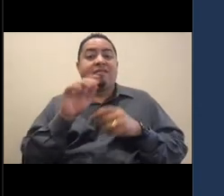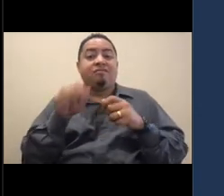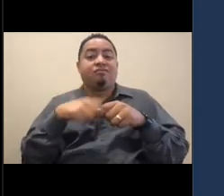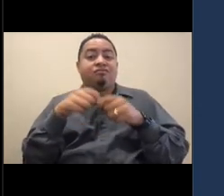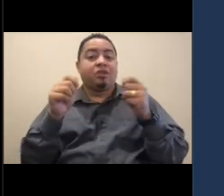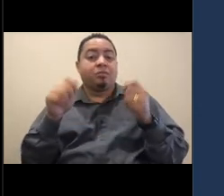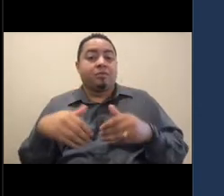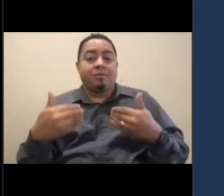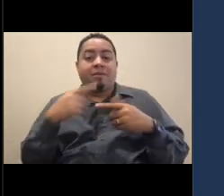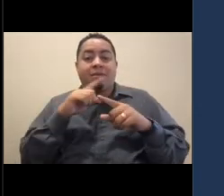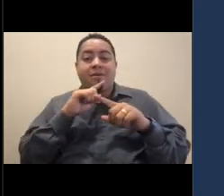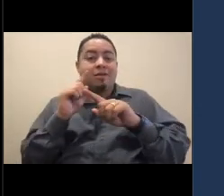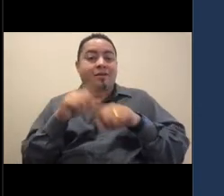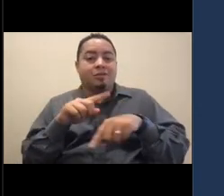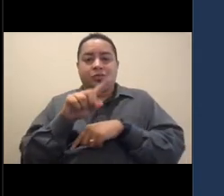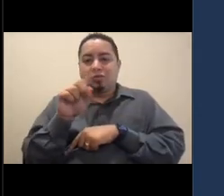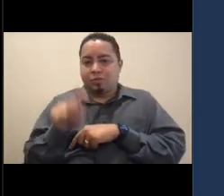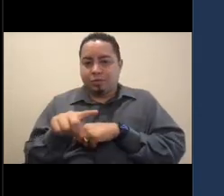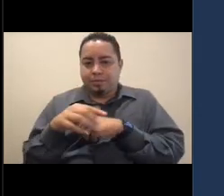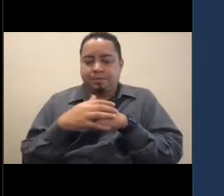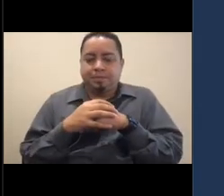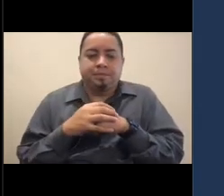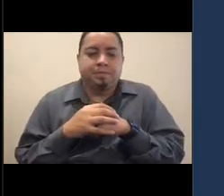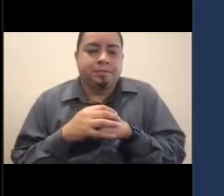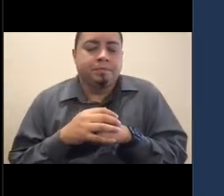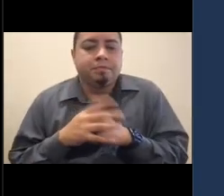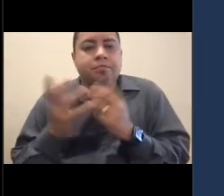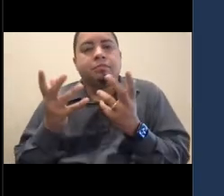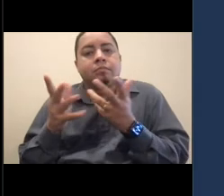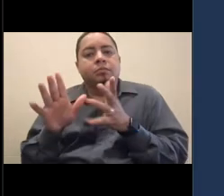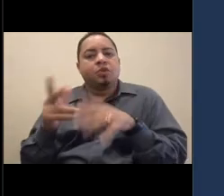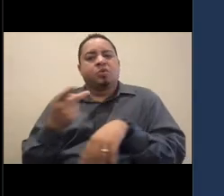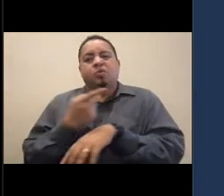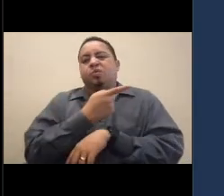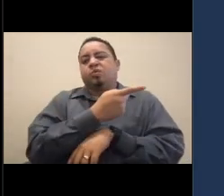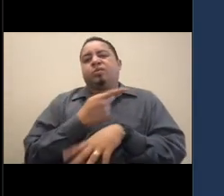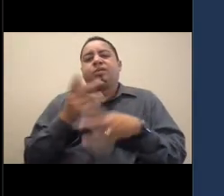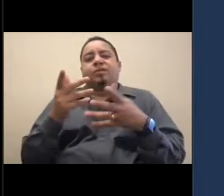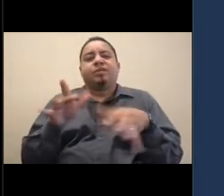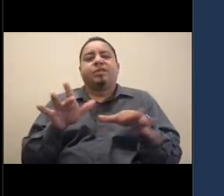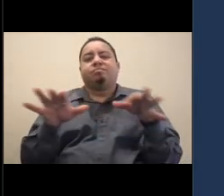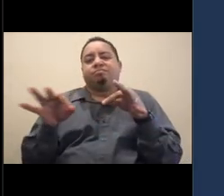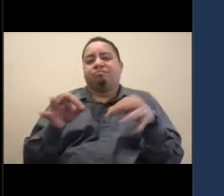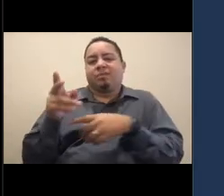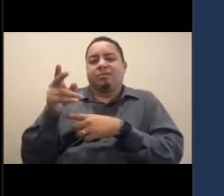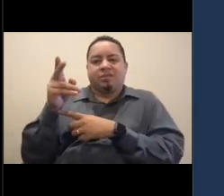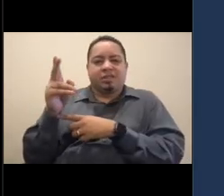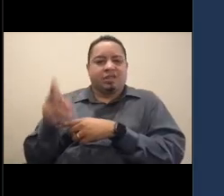Great, so we've kind of told you a little bit about the history of lake trout and where they are today.